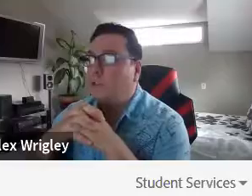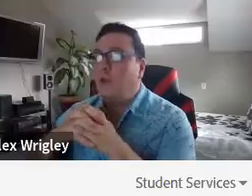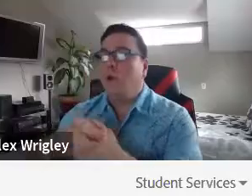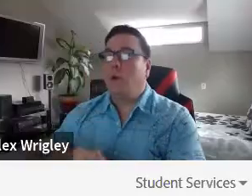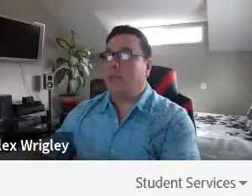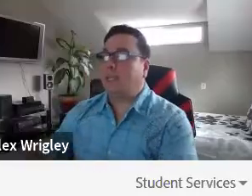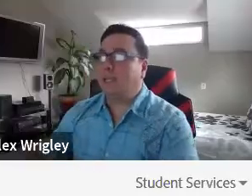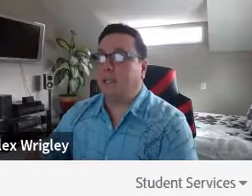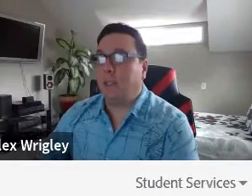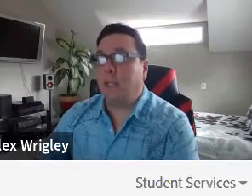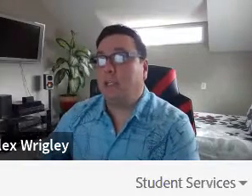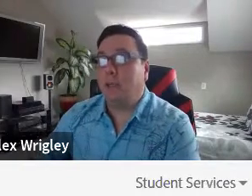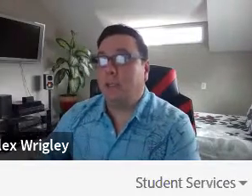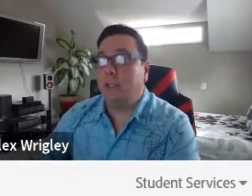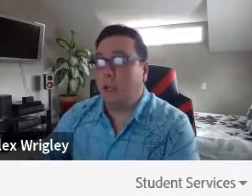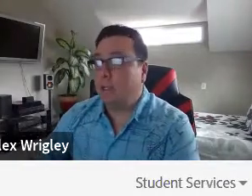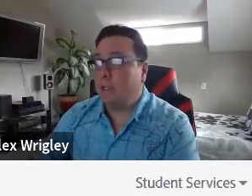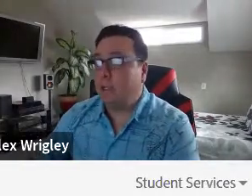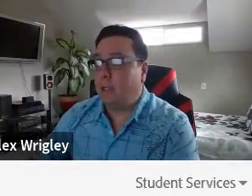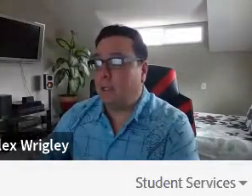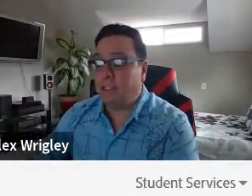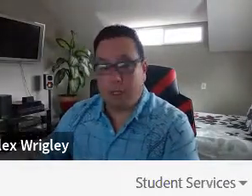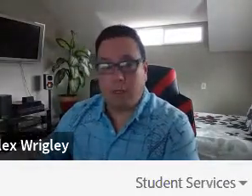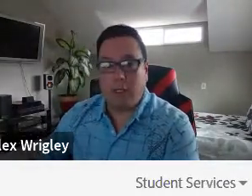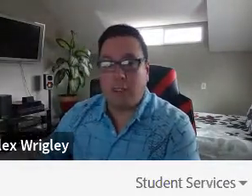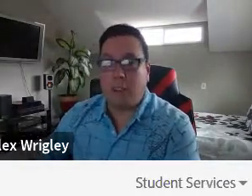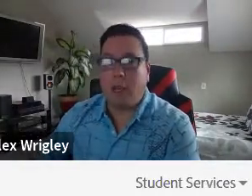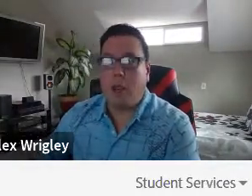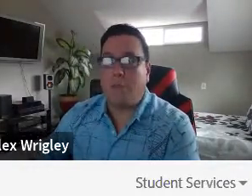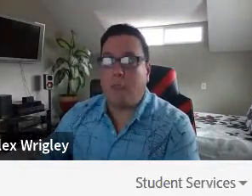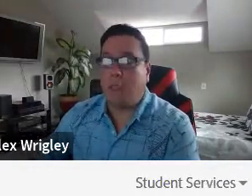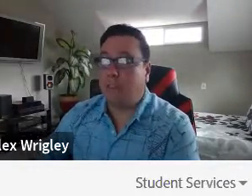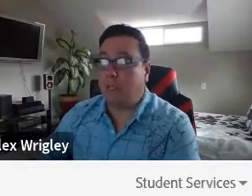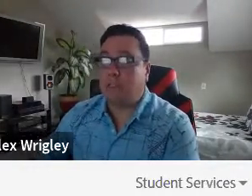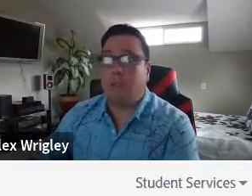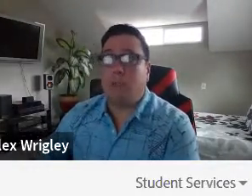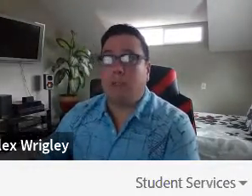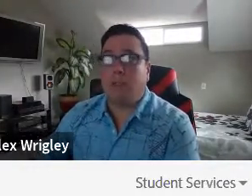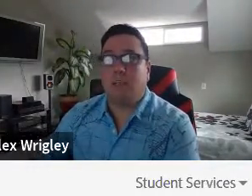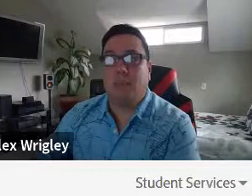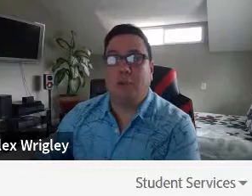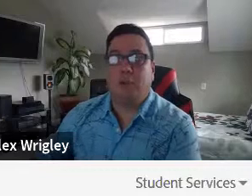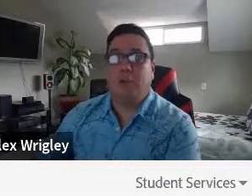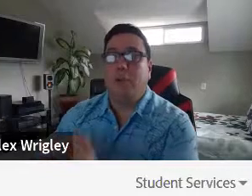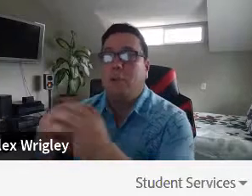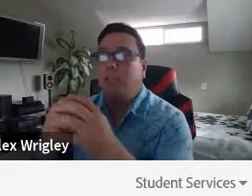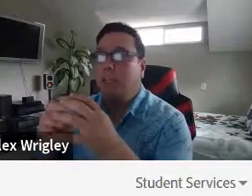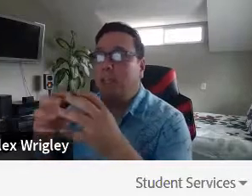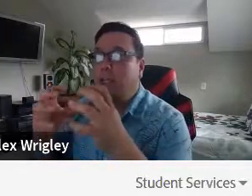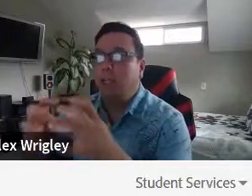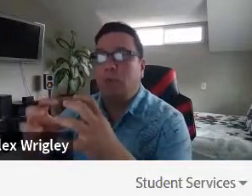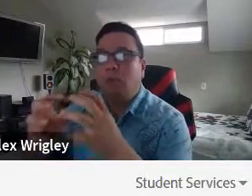Alex Wrigley: So the Adobe Sign experience does support accessibility for the initial